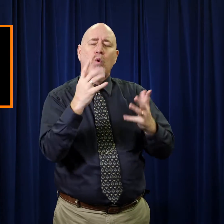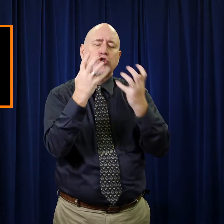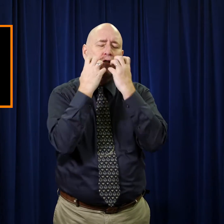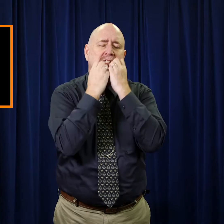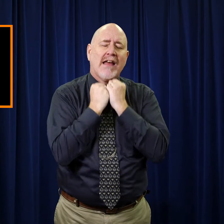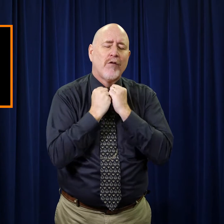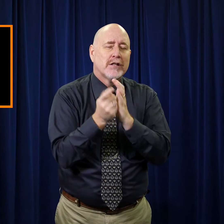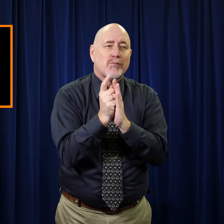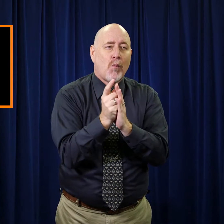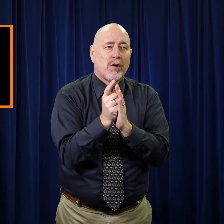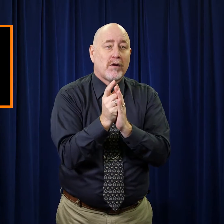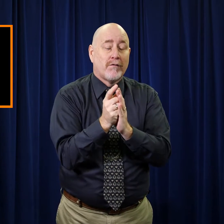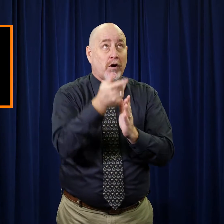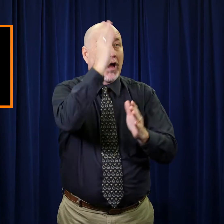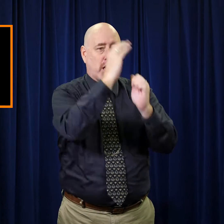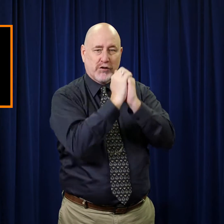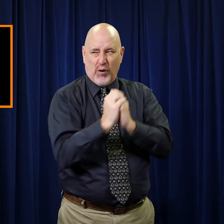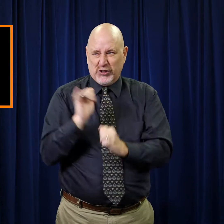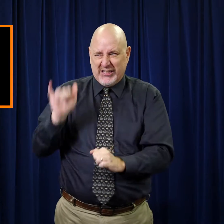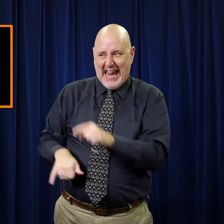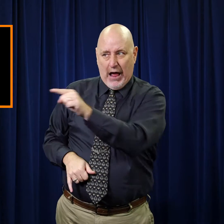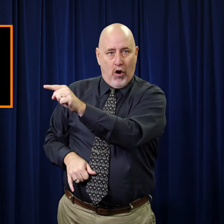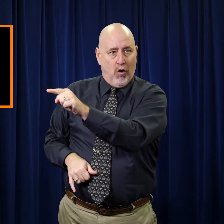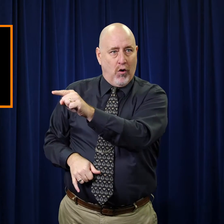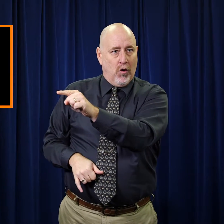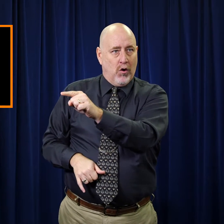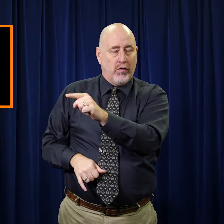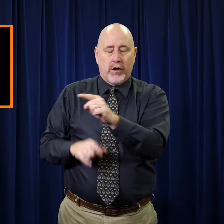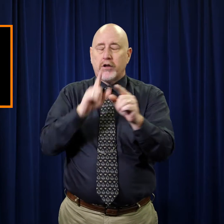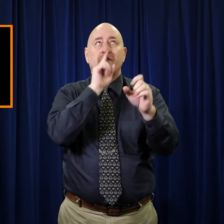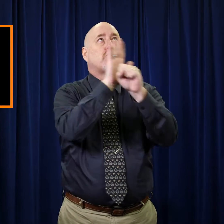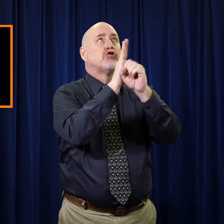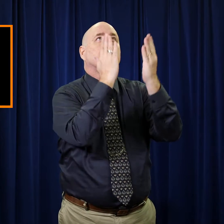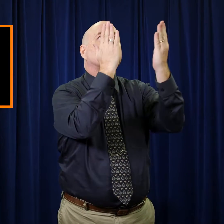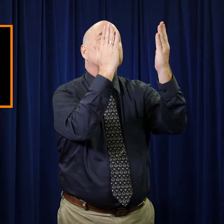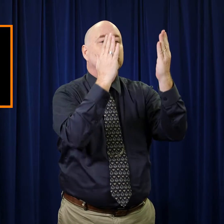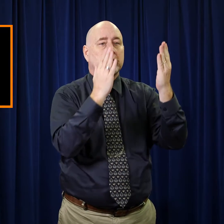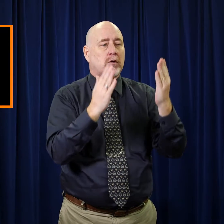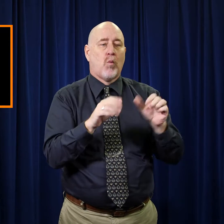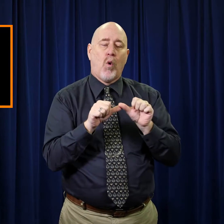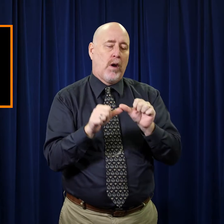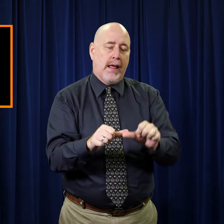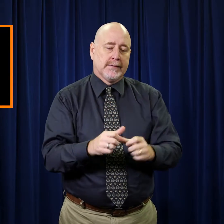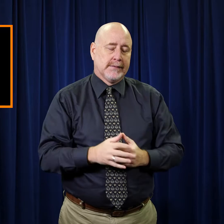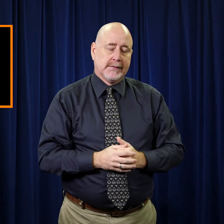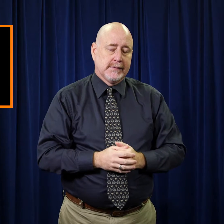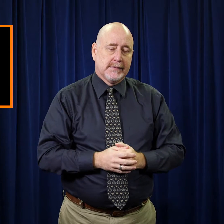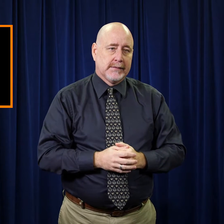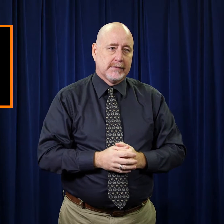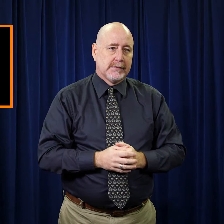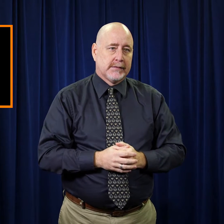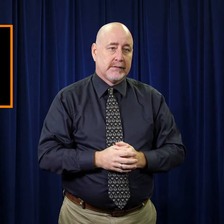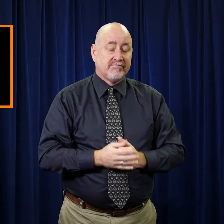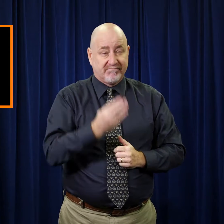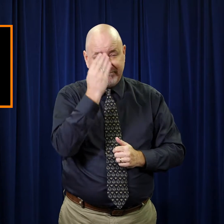to savor this moment for the devotion to God that they have right now, it isn't going to last.